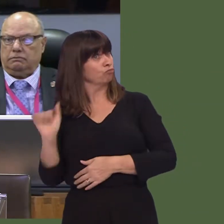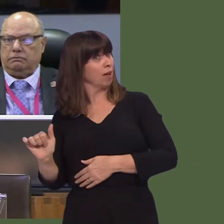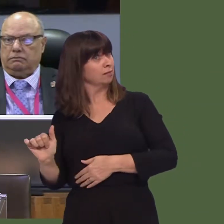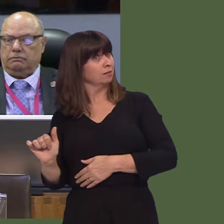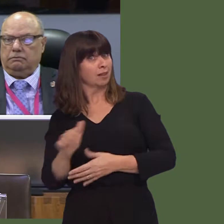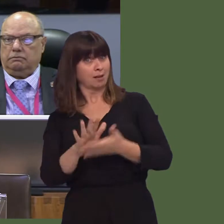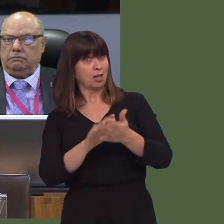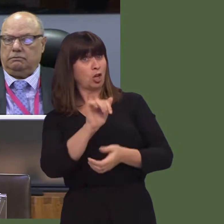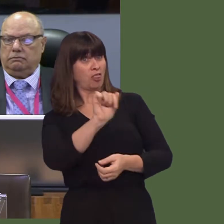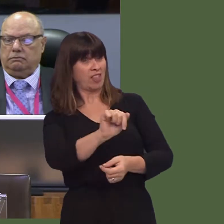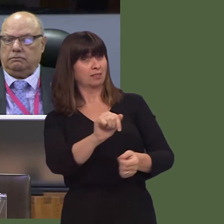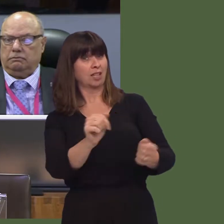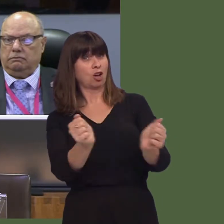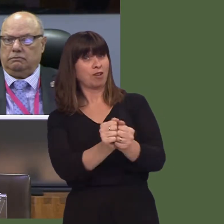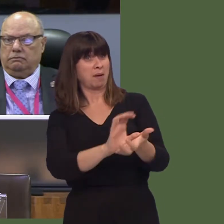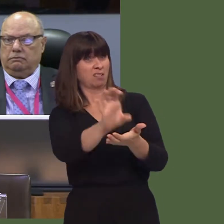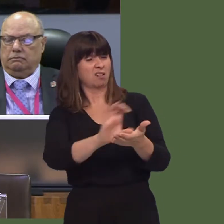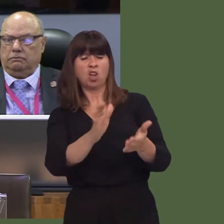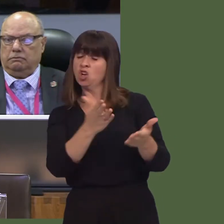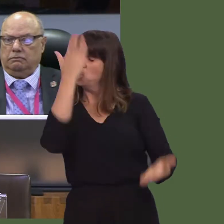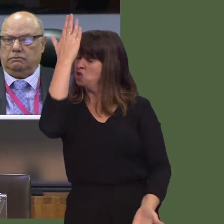settlement is unfair and imbalanced.